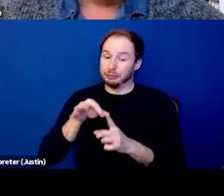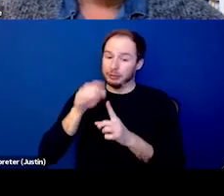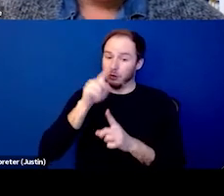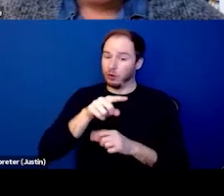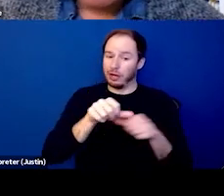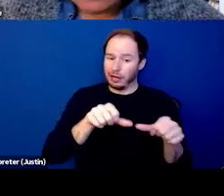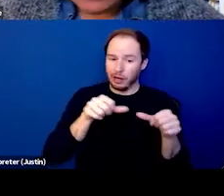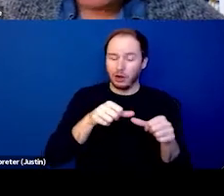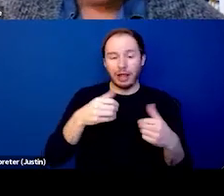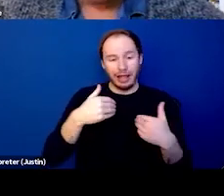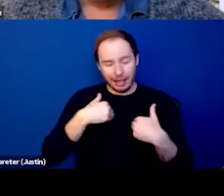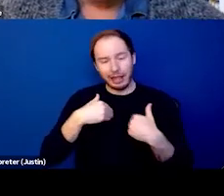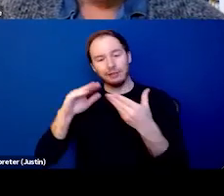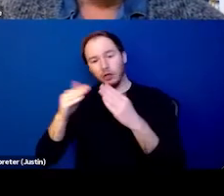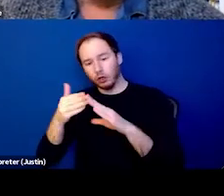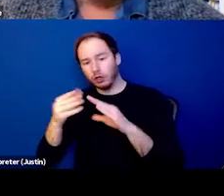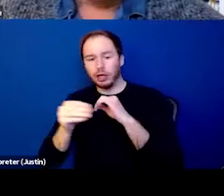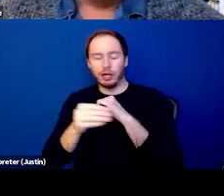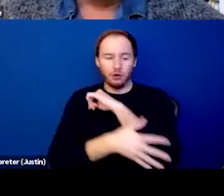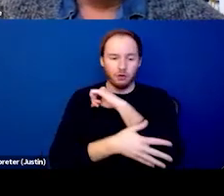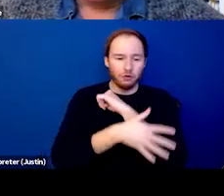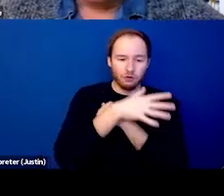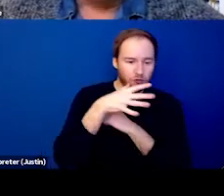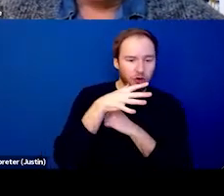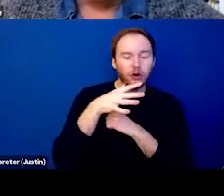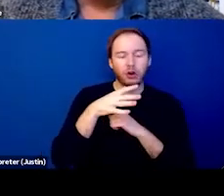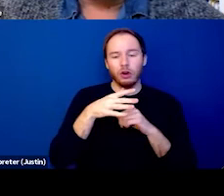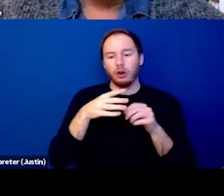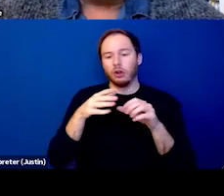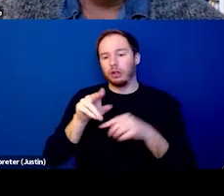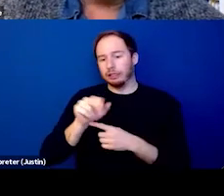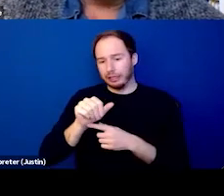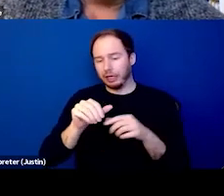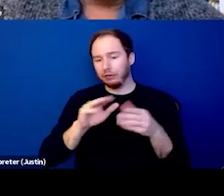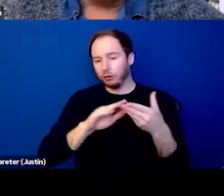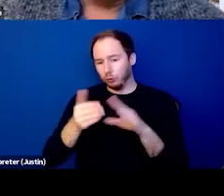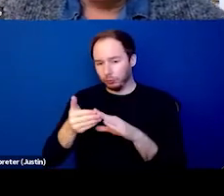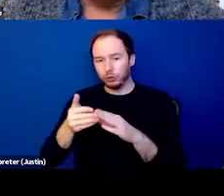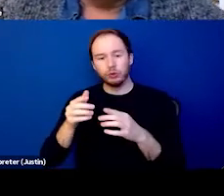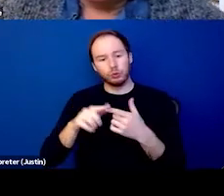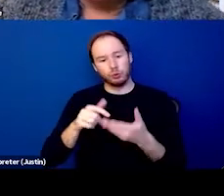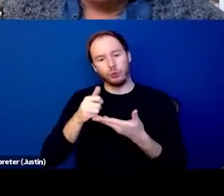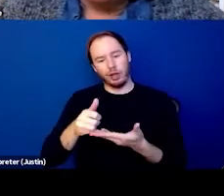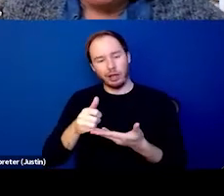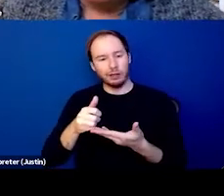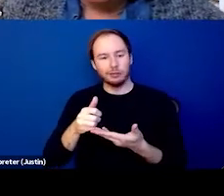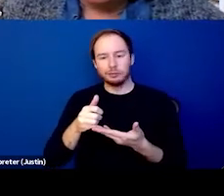and rural native communities and debunking some of those myths around applying for these federal benefits